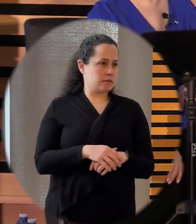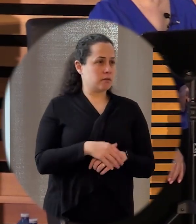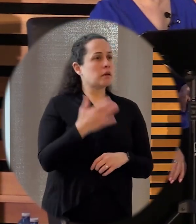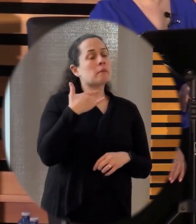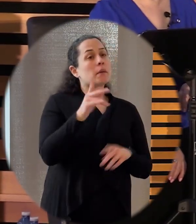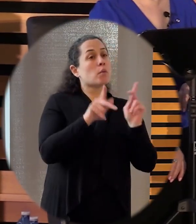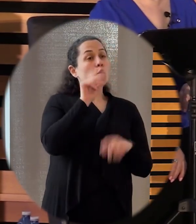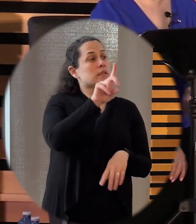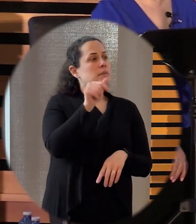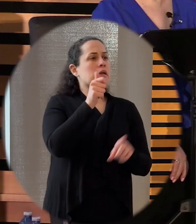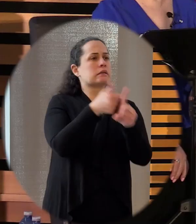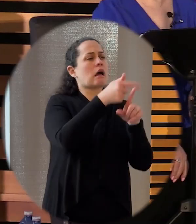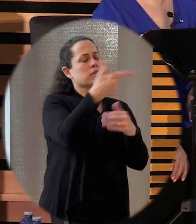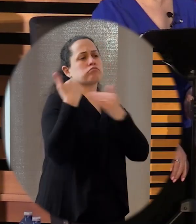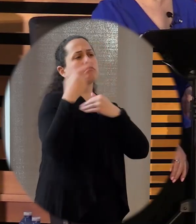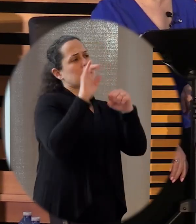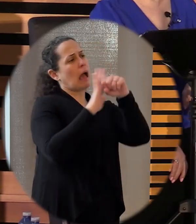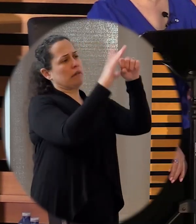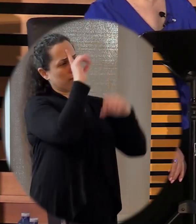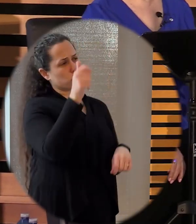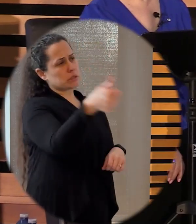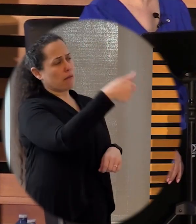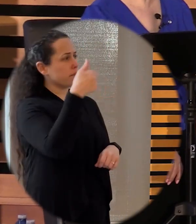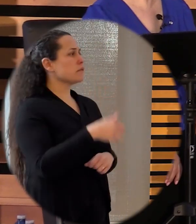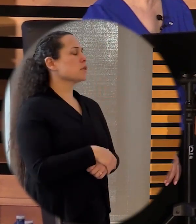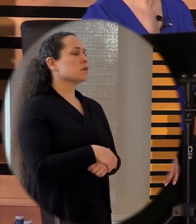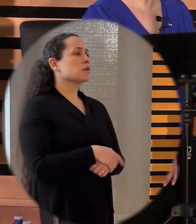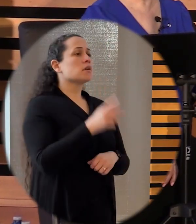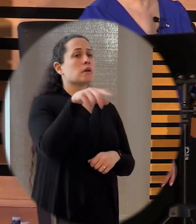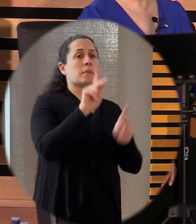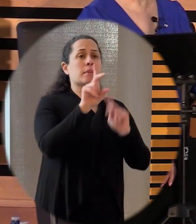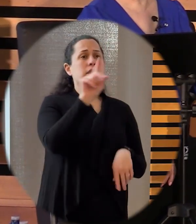with disabilities are asked to advocate for what we need. We're constantly asked to bring up the